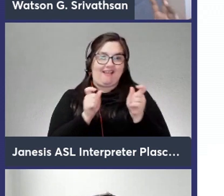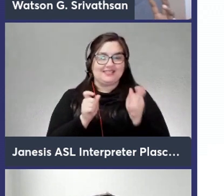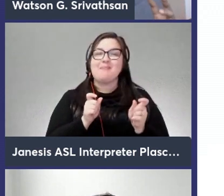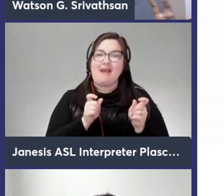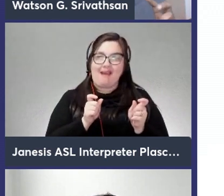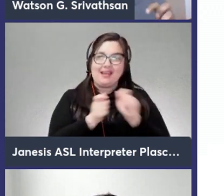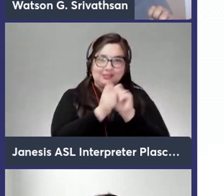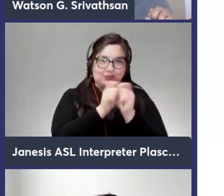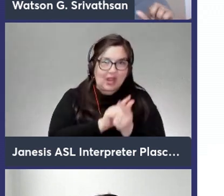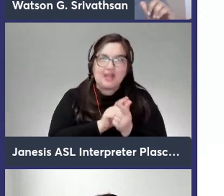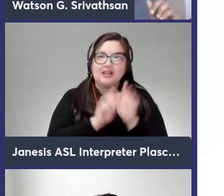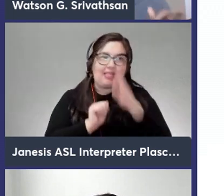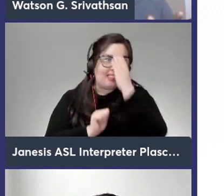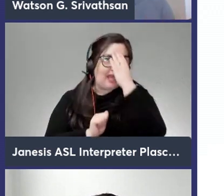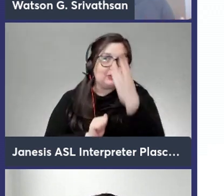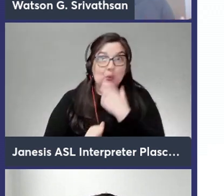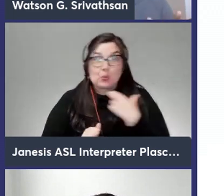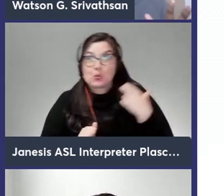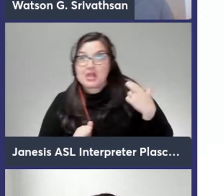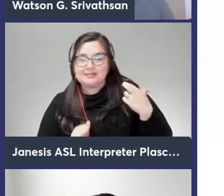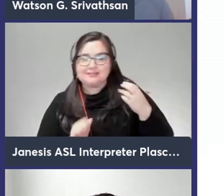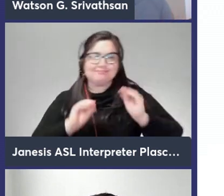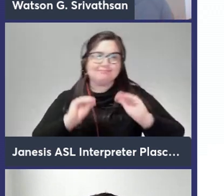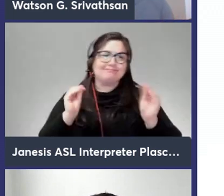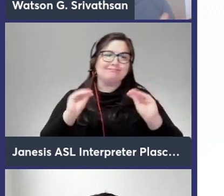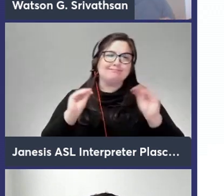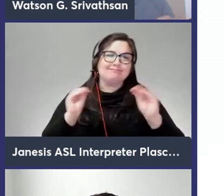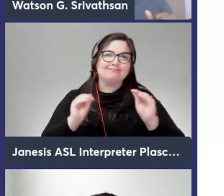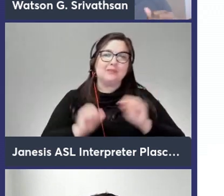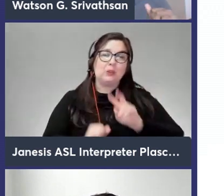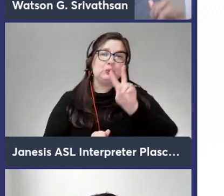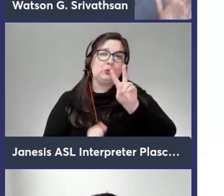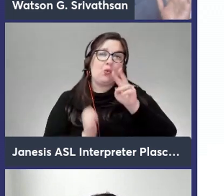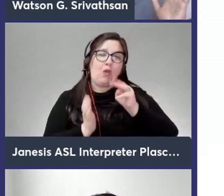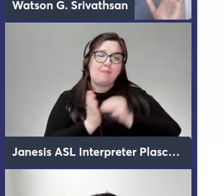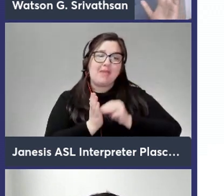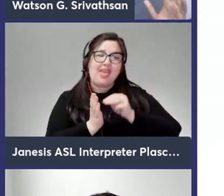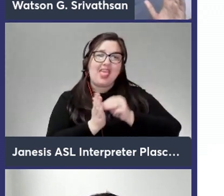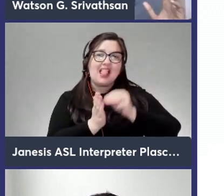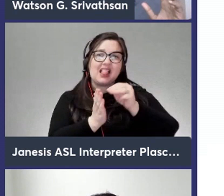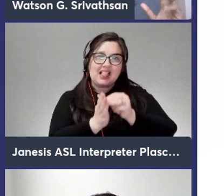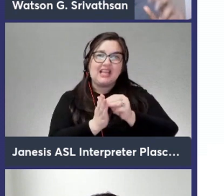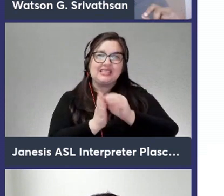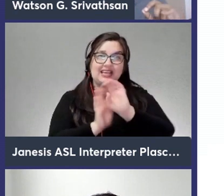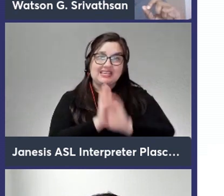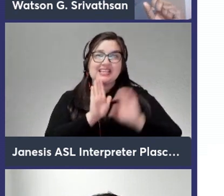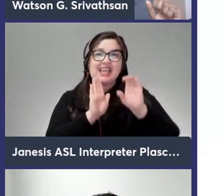risk free up to 2 million characters a month, and once you're outside of free here,